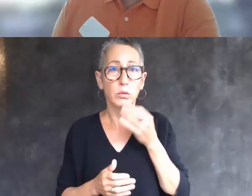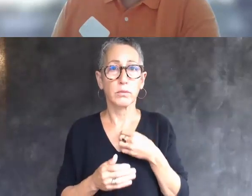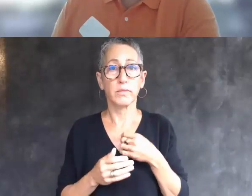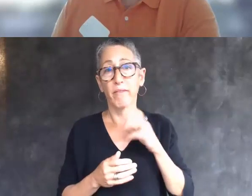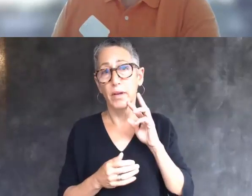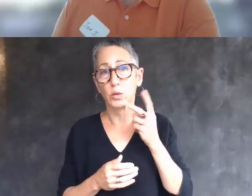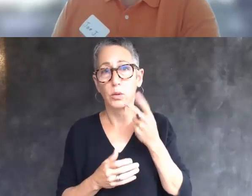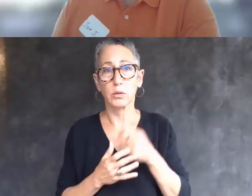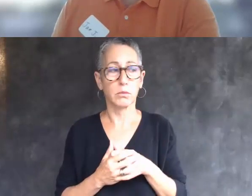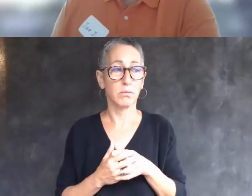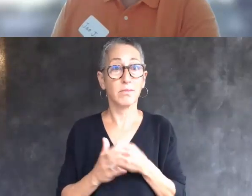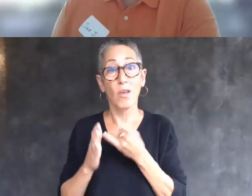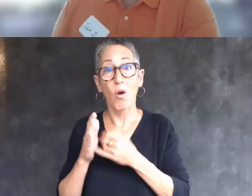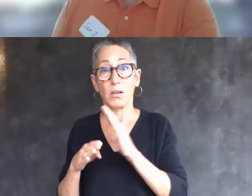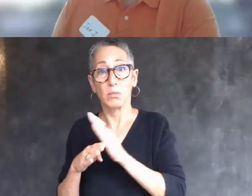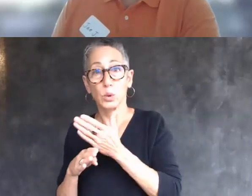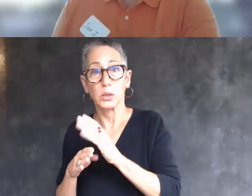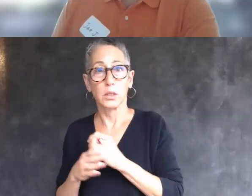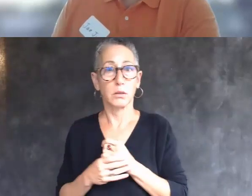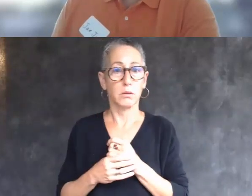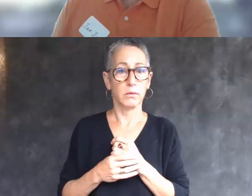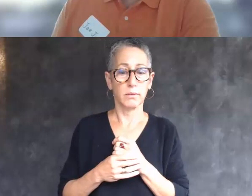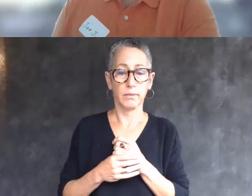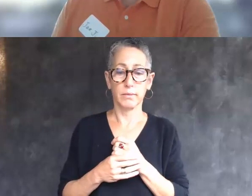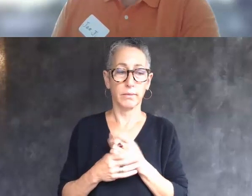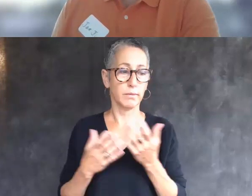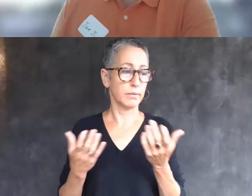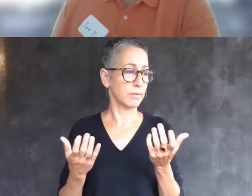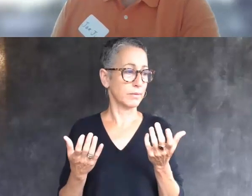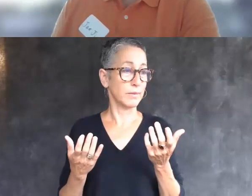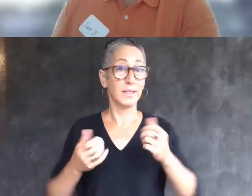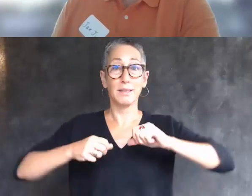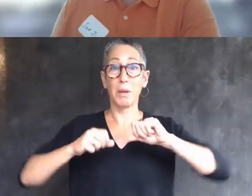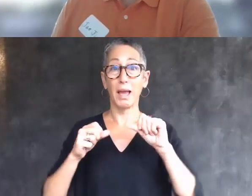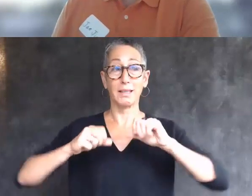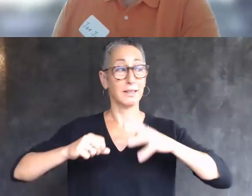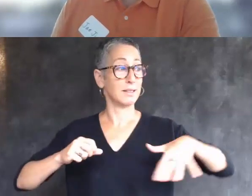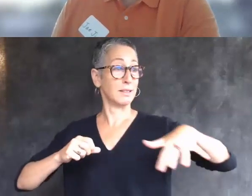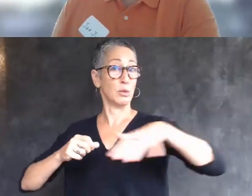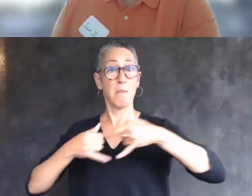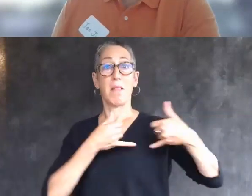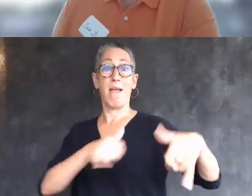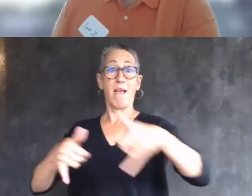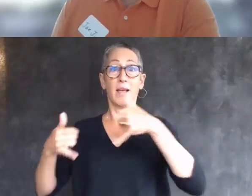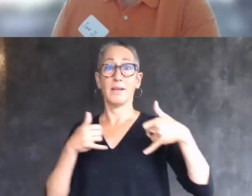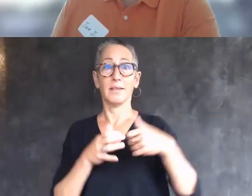art and music and it's a space to play. I mean, I think that we can provide some of those things for ourselves.